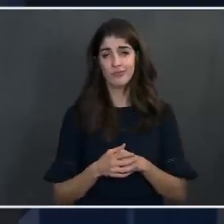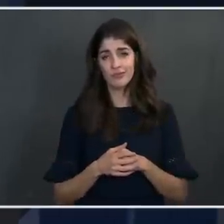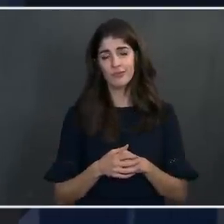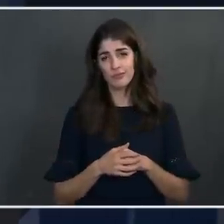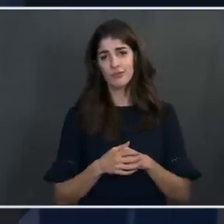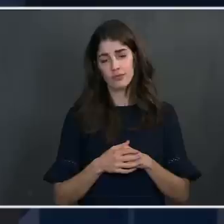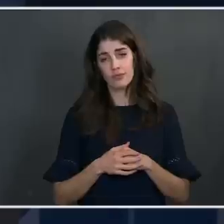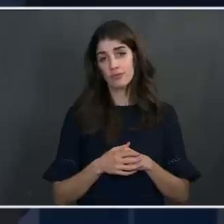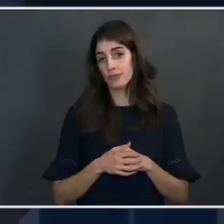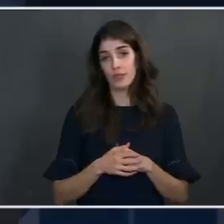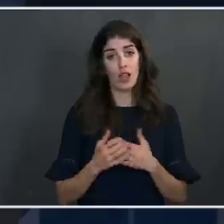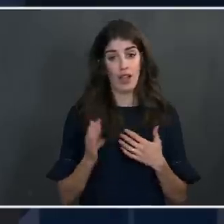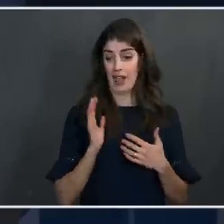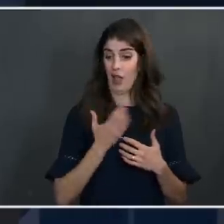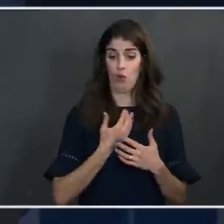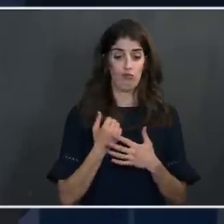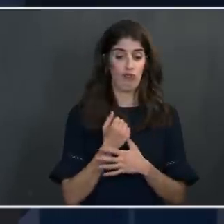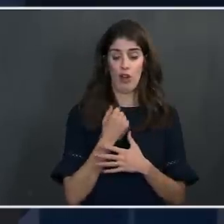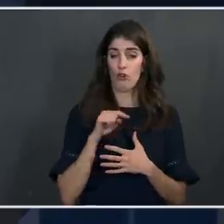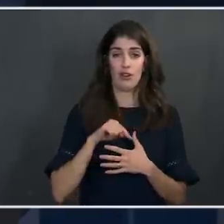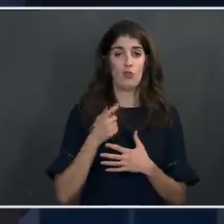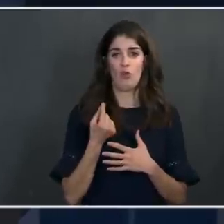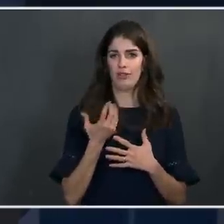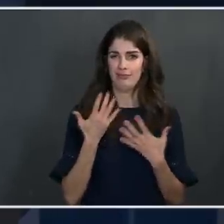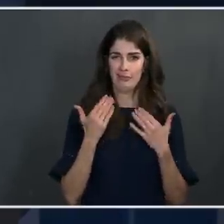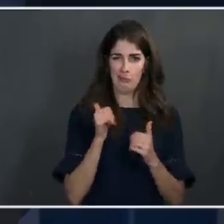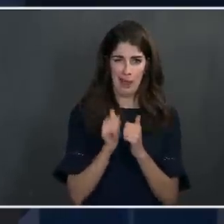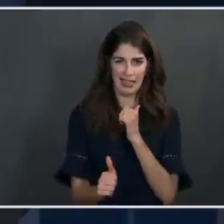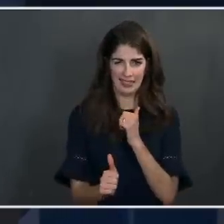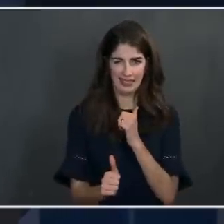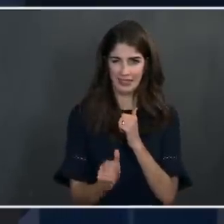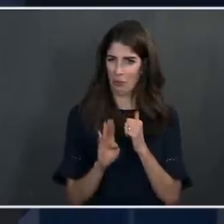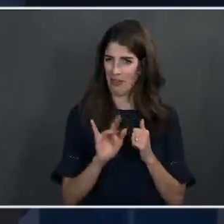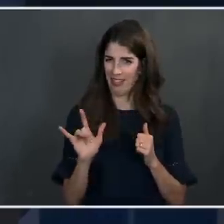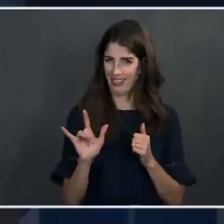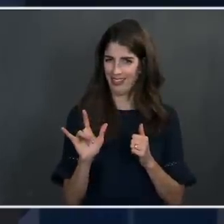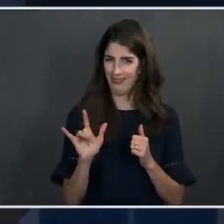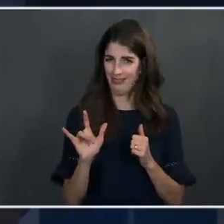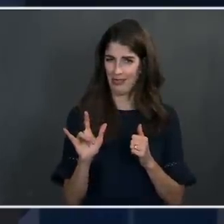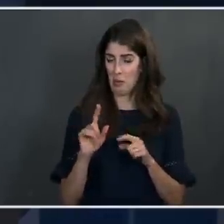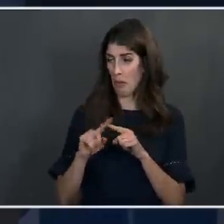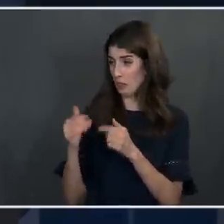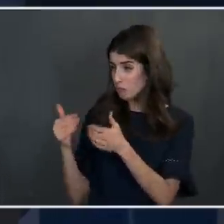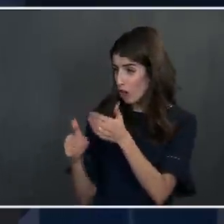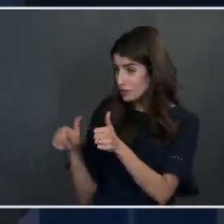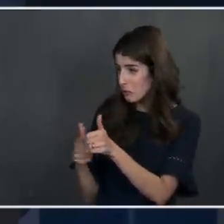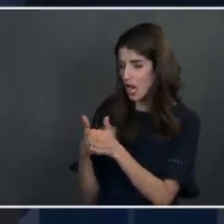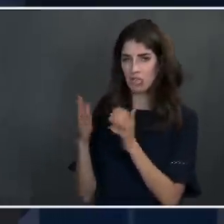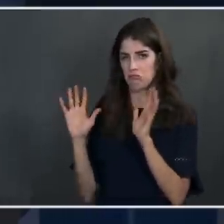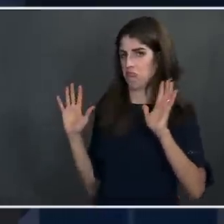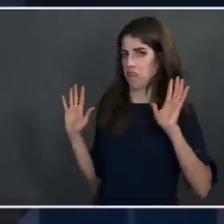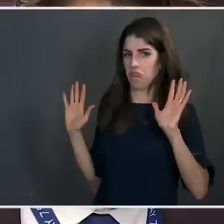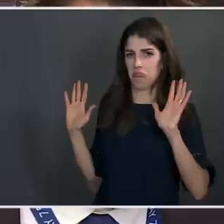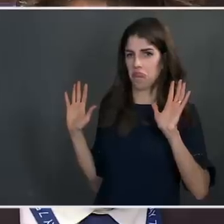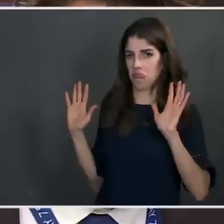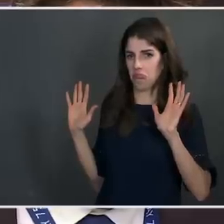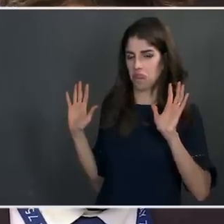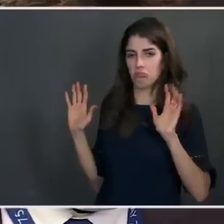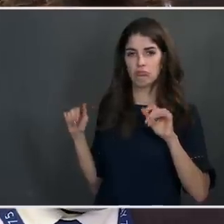our priority is on getting it through and not on the focus on what the parliamentary process is. The Press: What is his message to progressive's